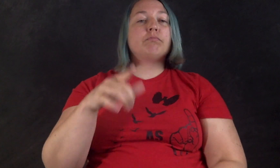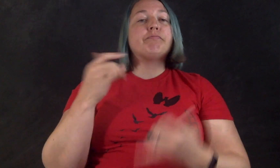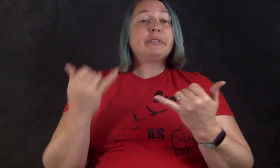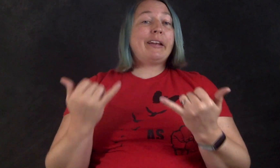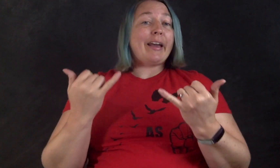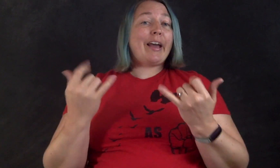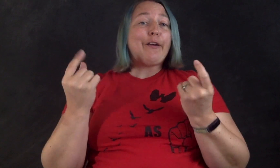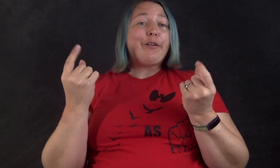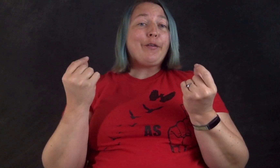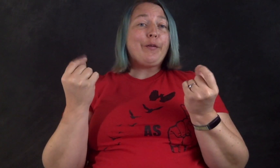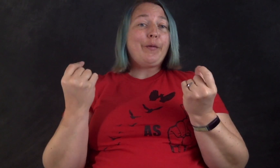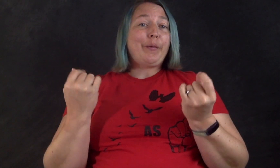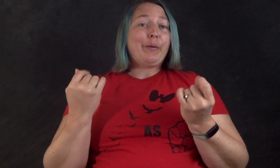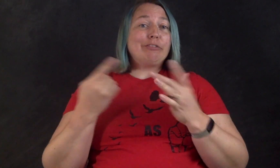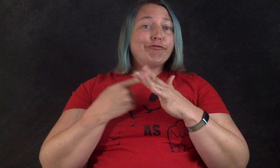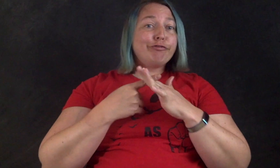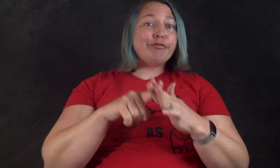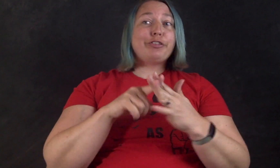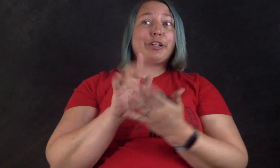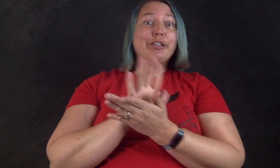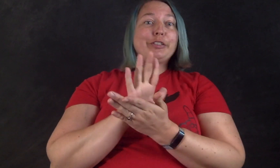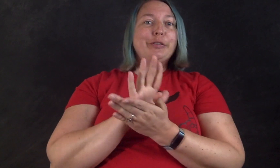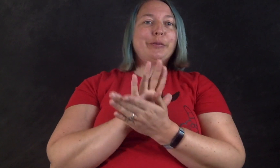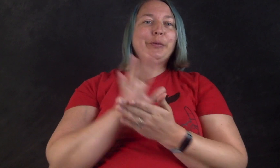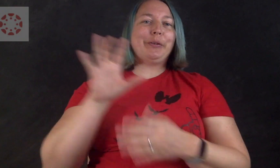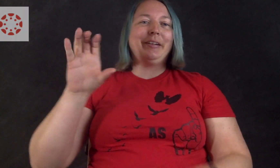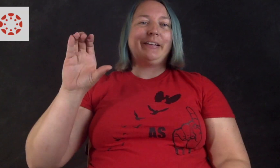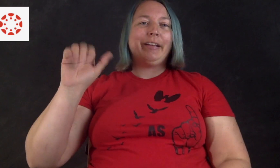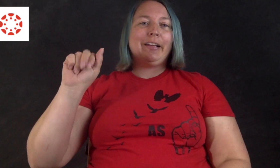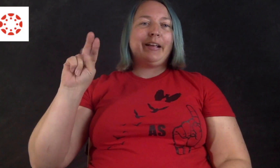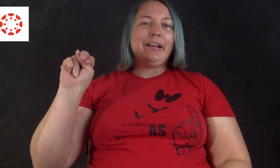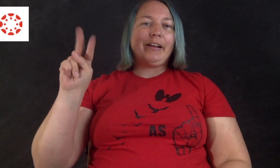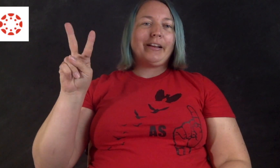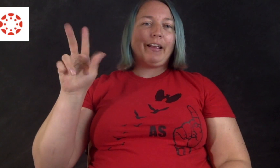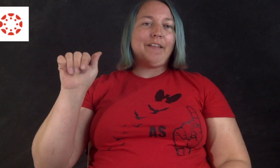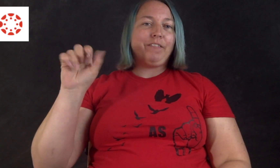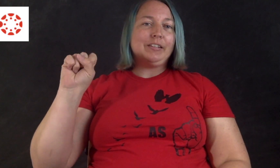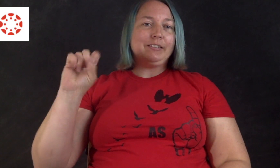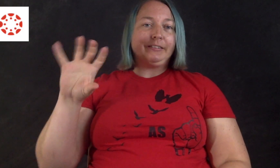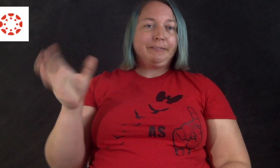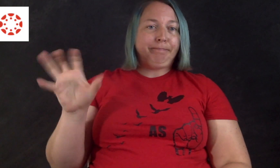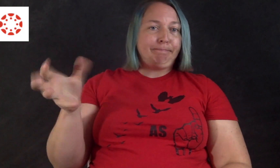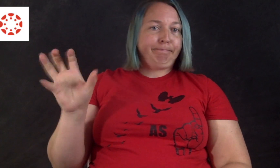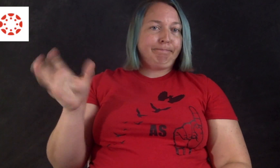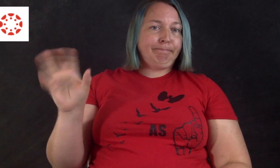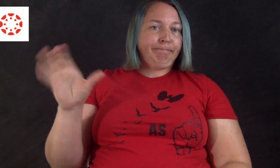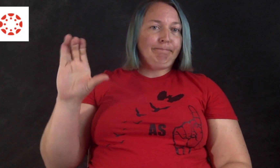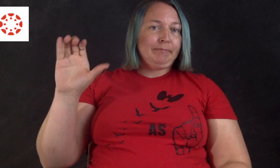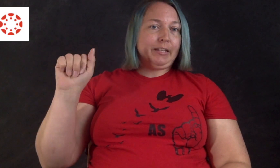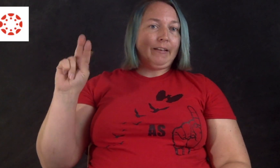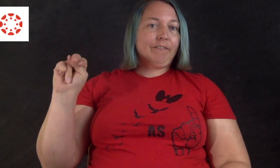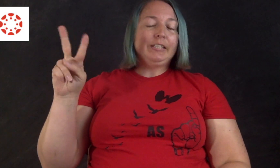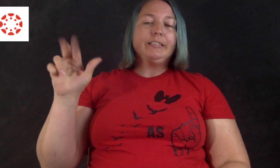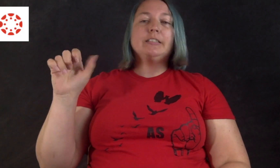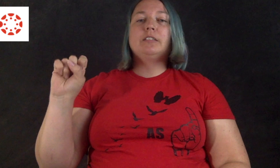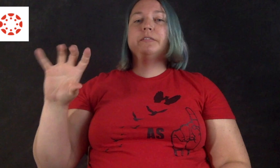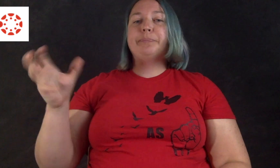Now that we're starting school - we will use Canvas. This is the sign for Canvas.